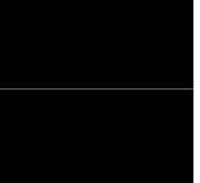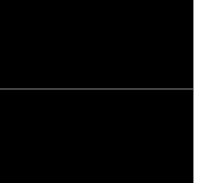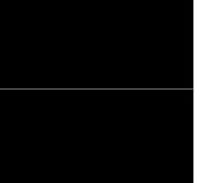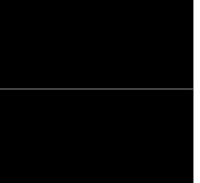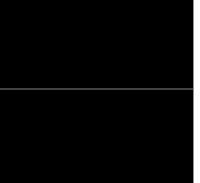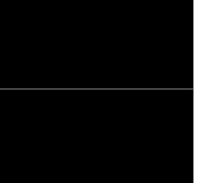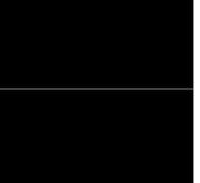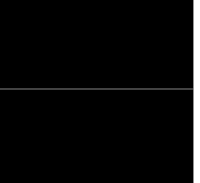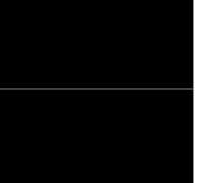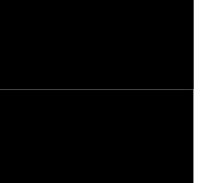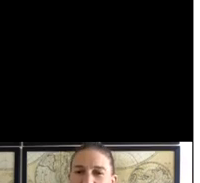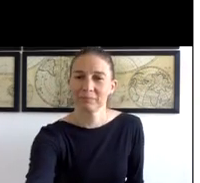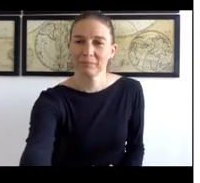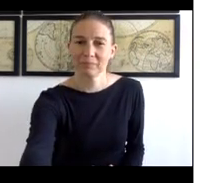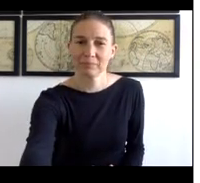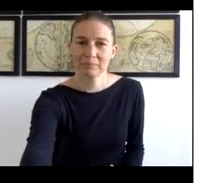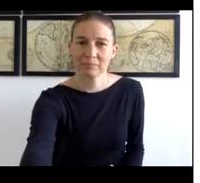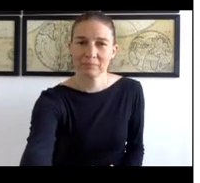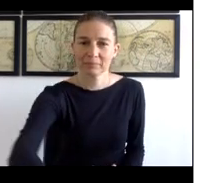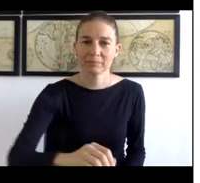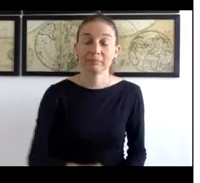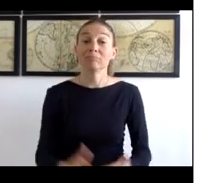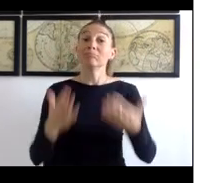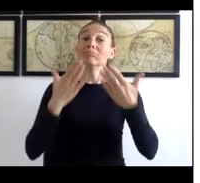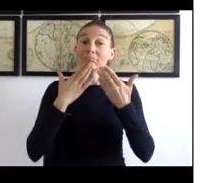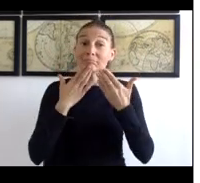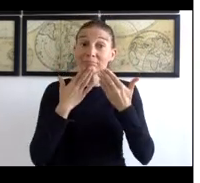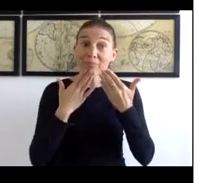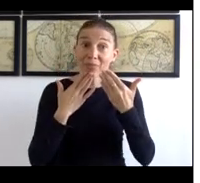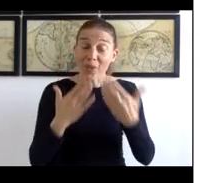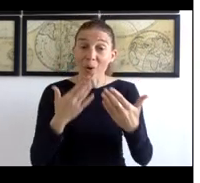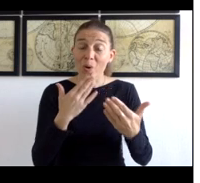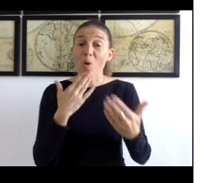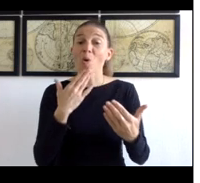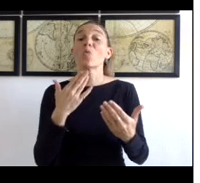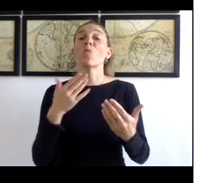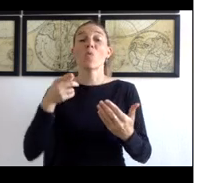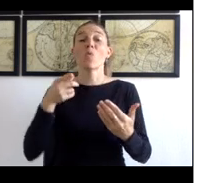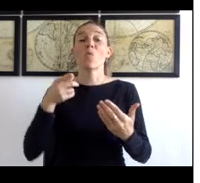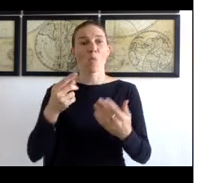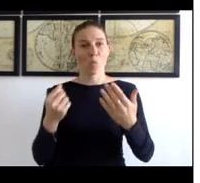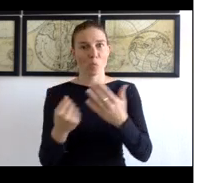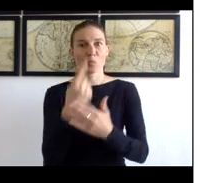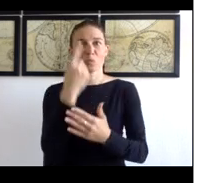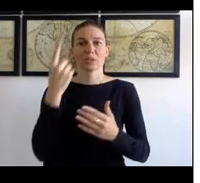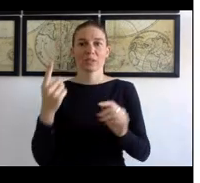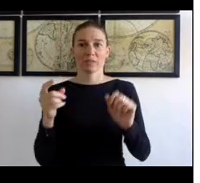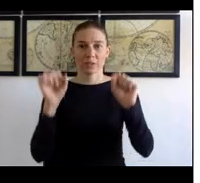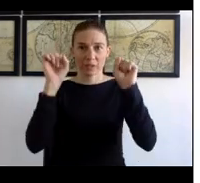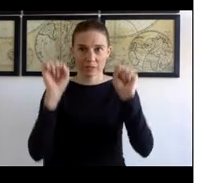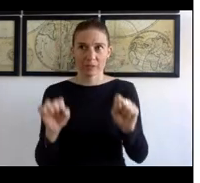And thank you for the opportunity to share on the topic around a meaningful employment of persons with disabilities